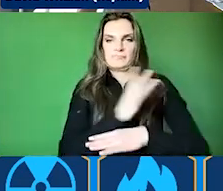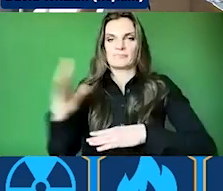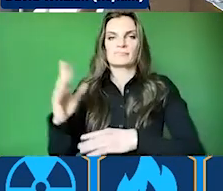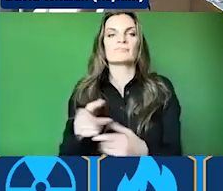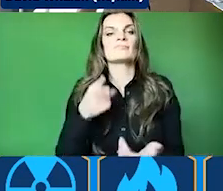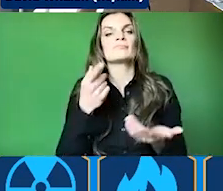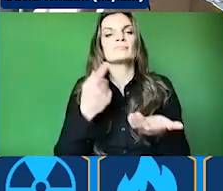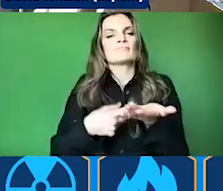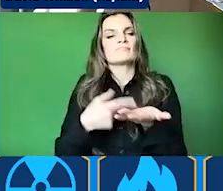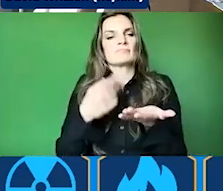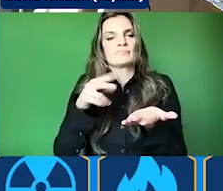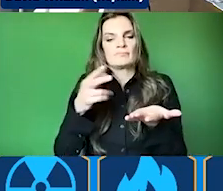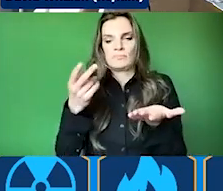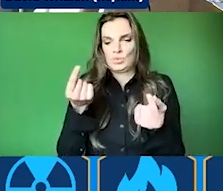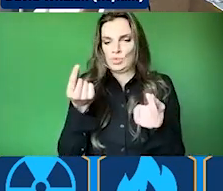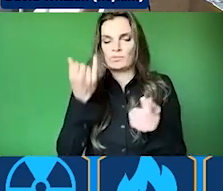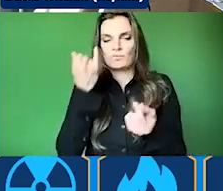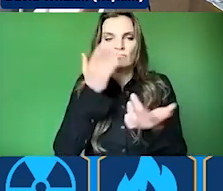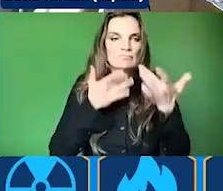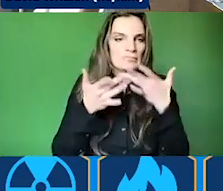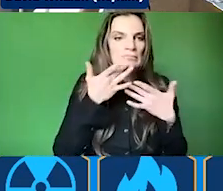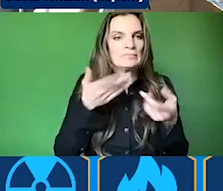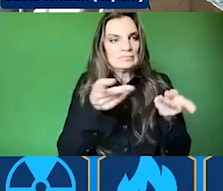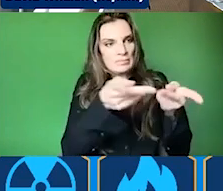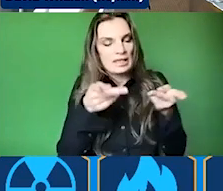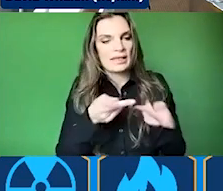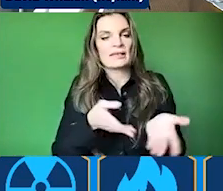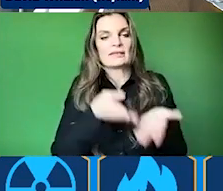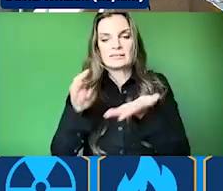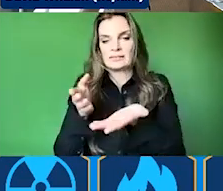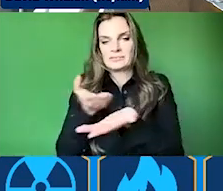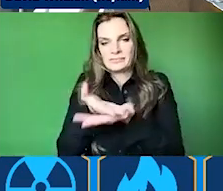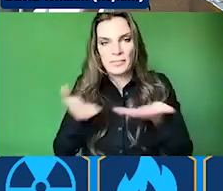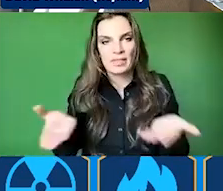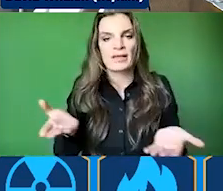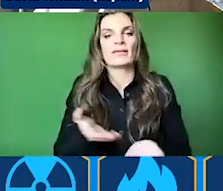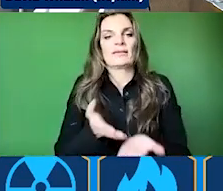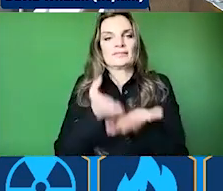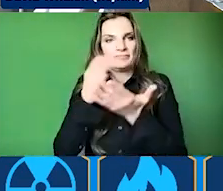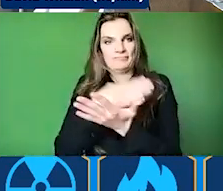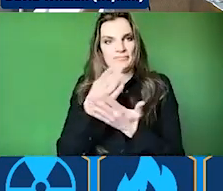And staff and space. So you have this move from conservation to substitution and adaptation